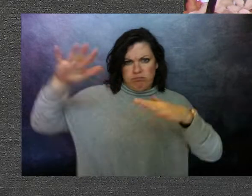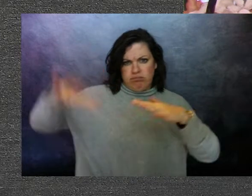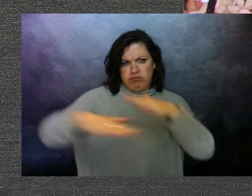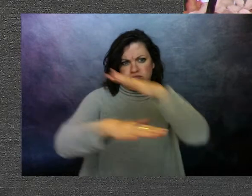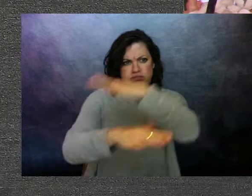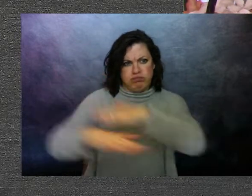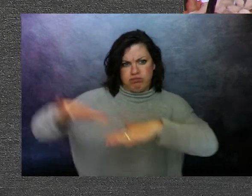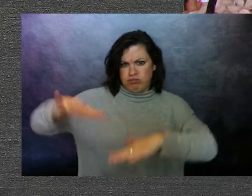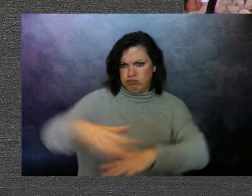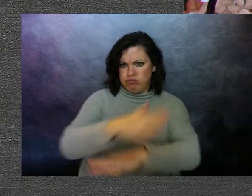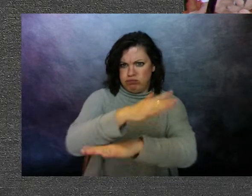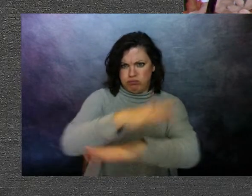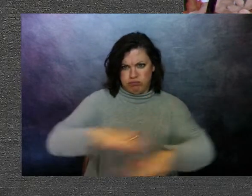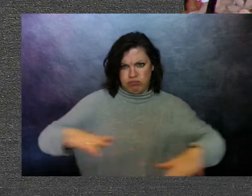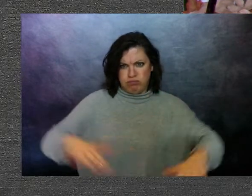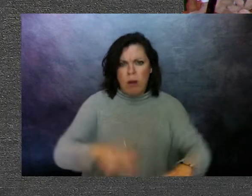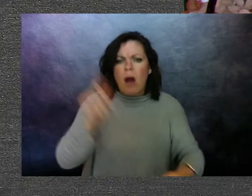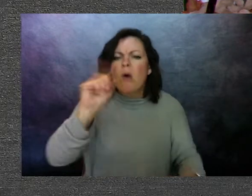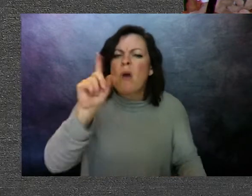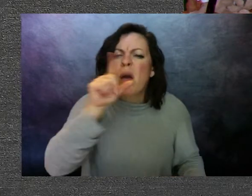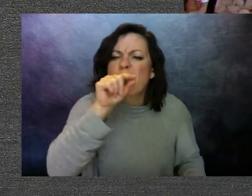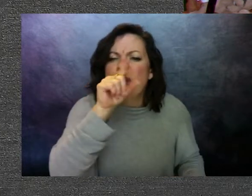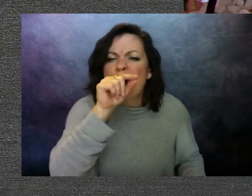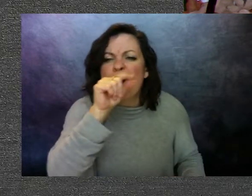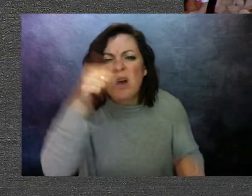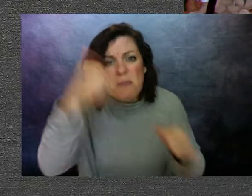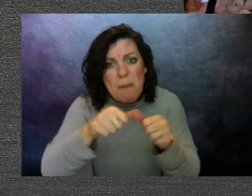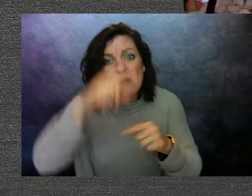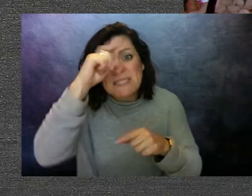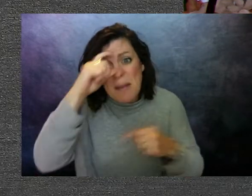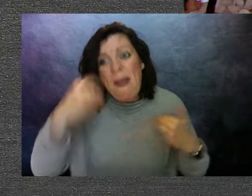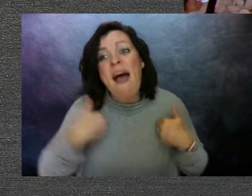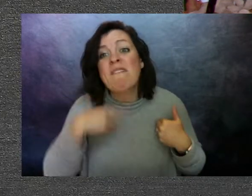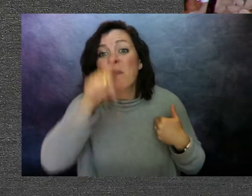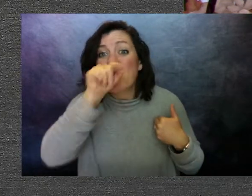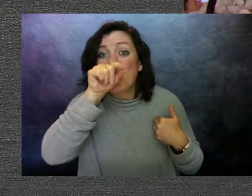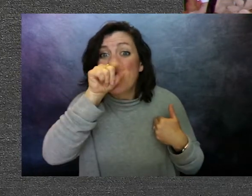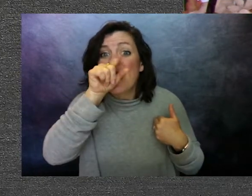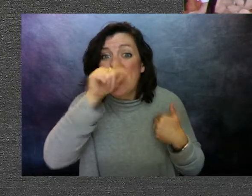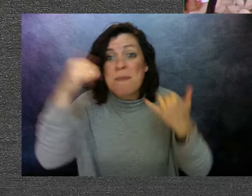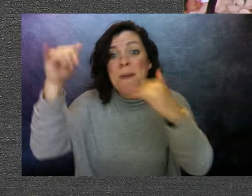and that the birds were flying south. The birds were flying south because the birds